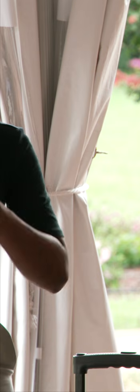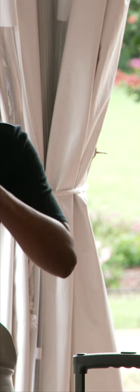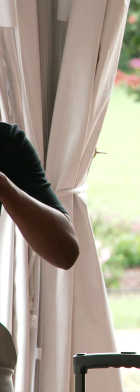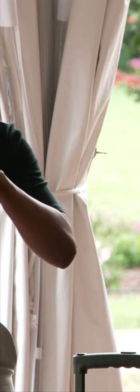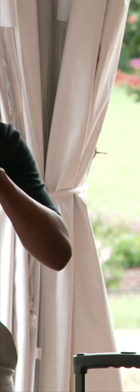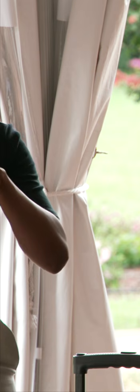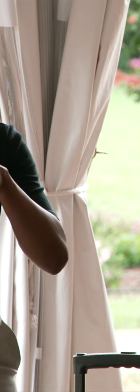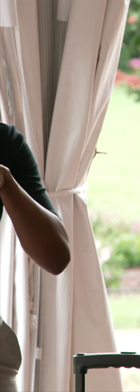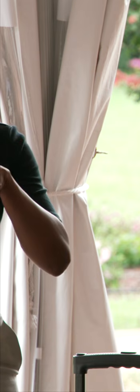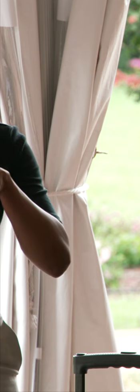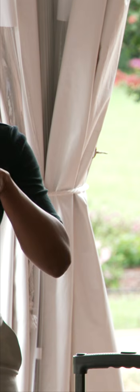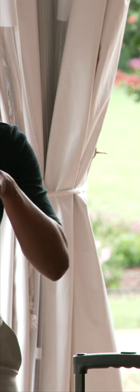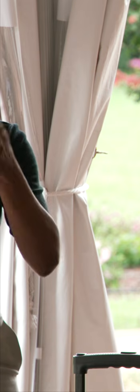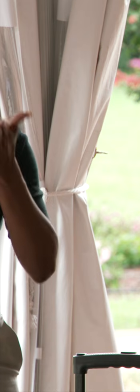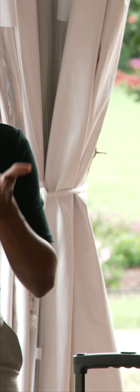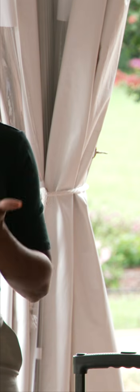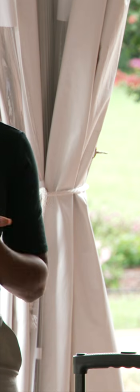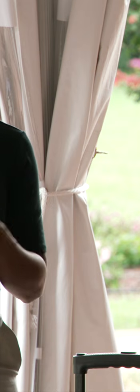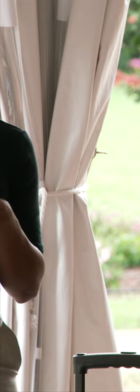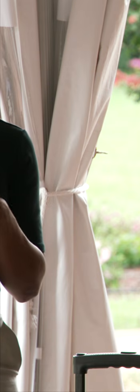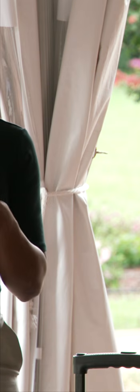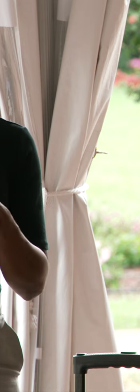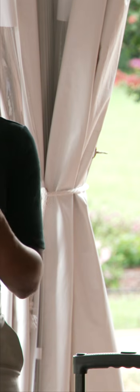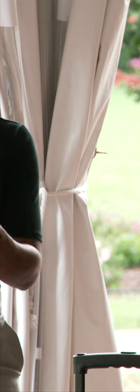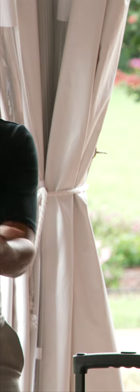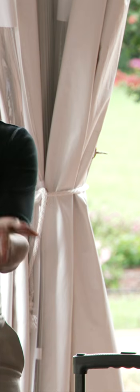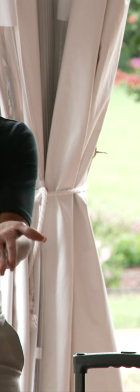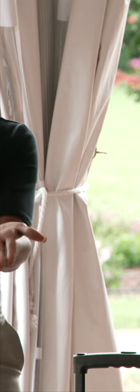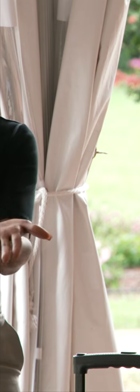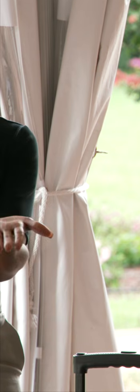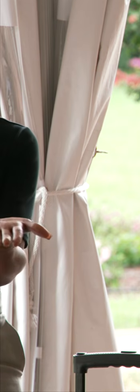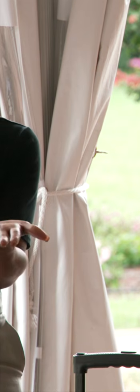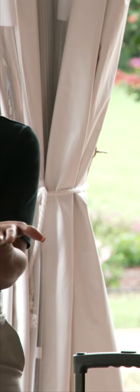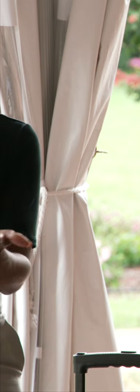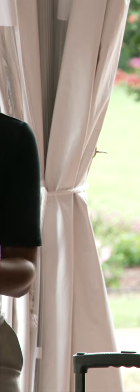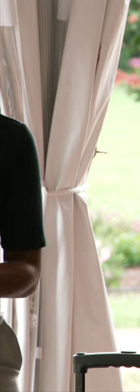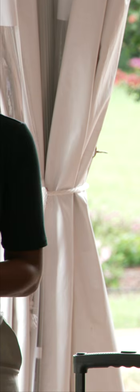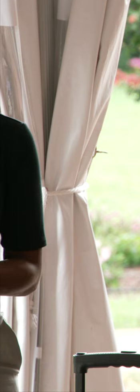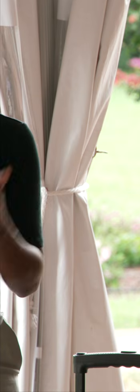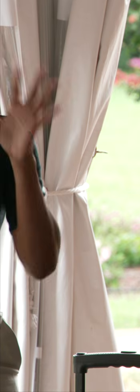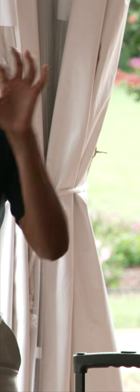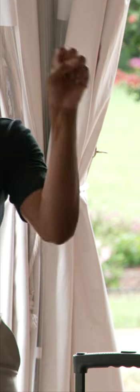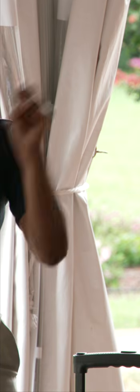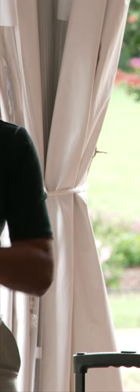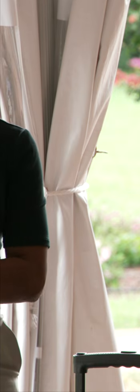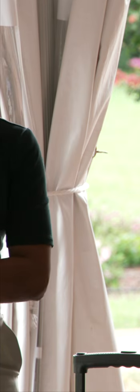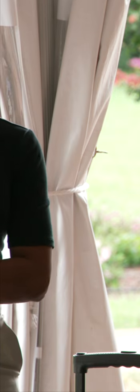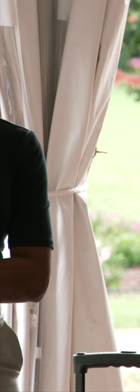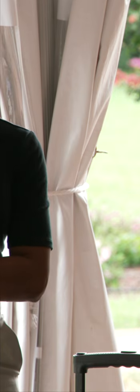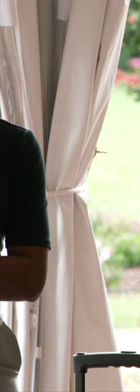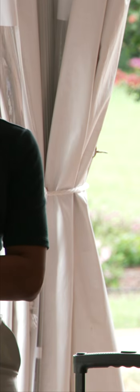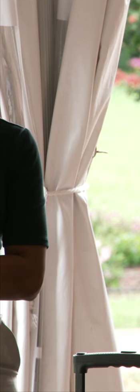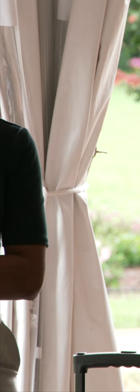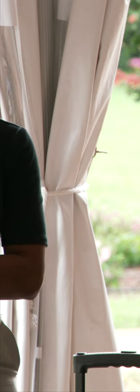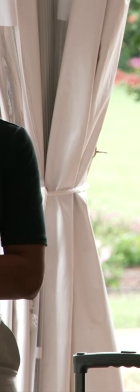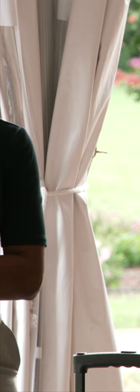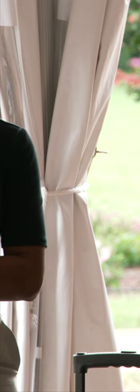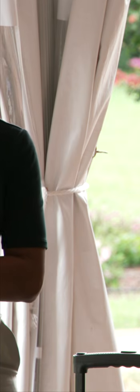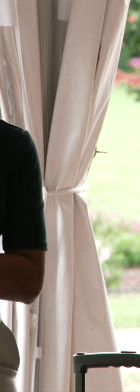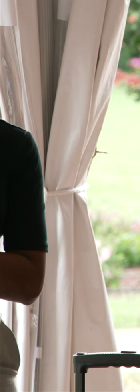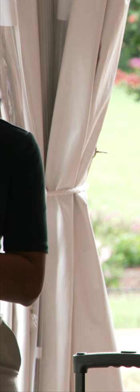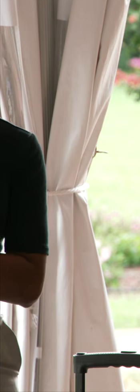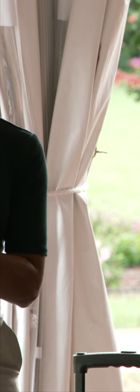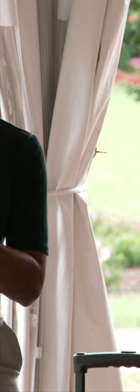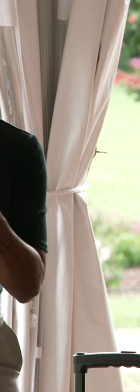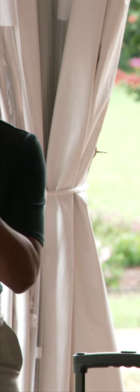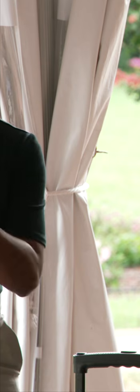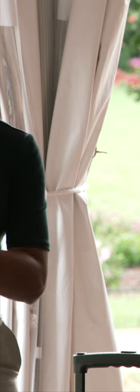of '74 was signed on this very day by President Nixon 52 years ago. My husband is here today.